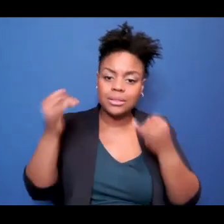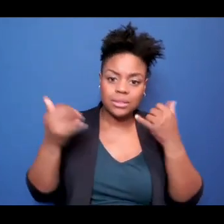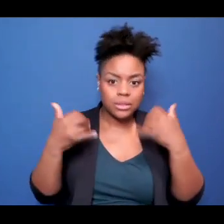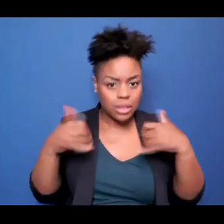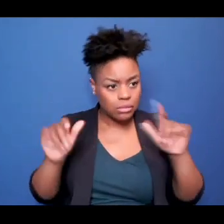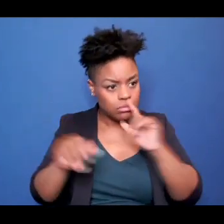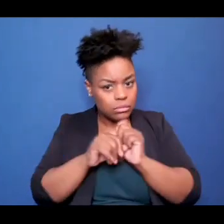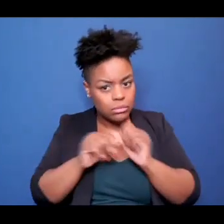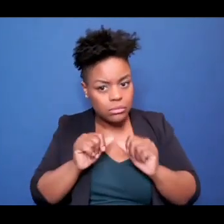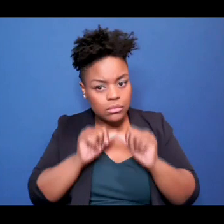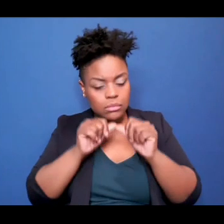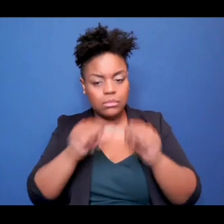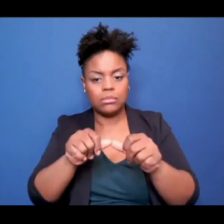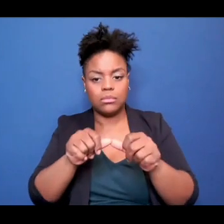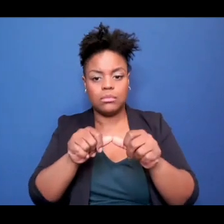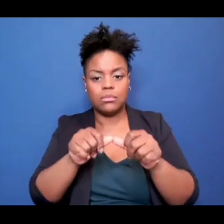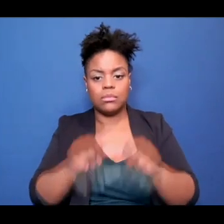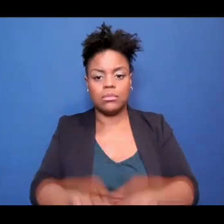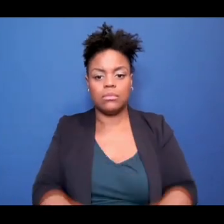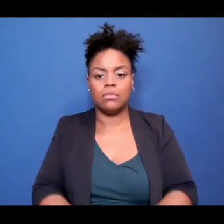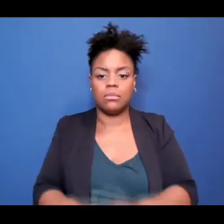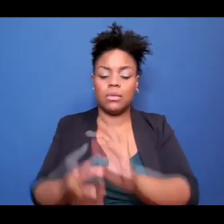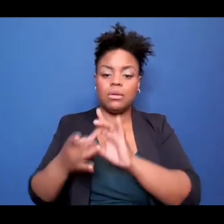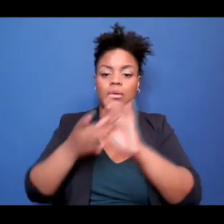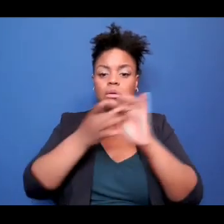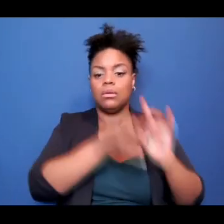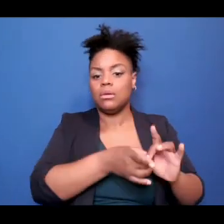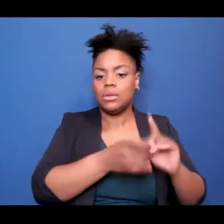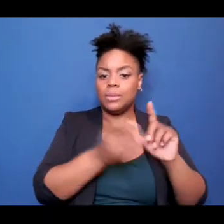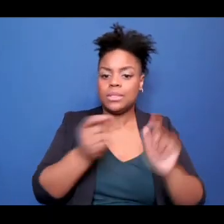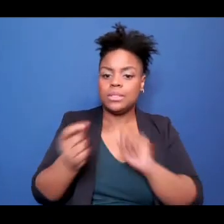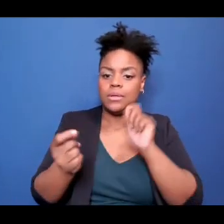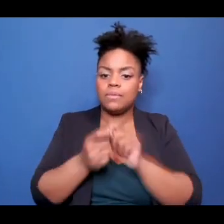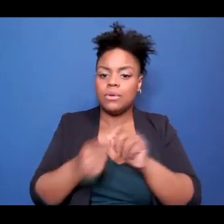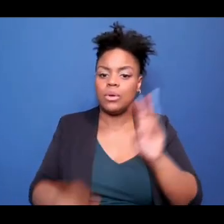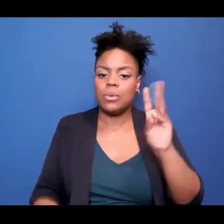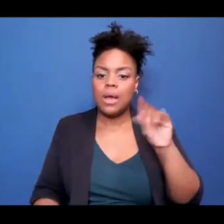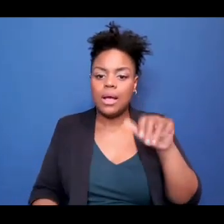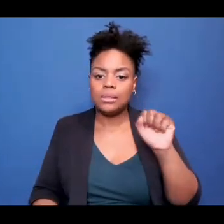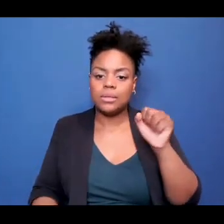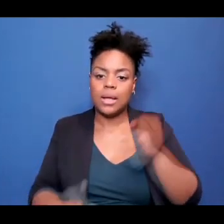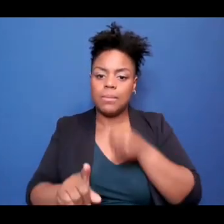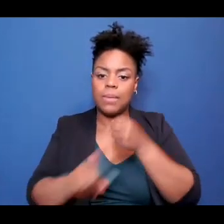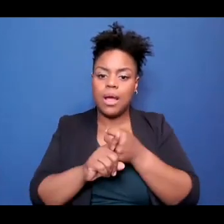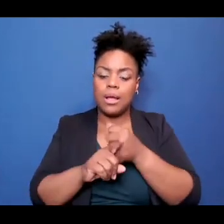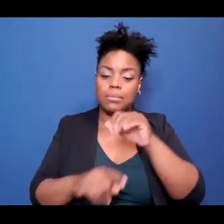TO BLACKNESS THAT CAN STILL CONTINUE TO OPERATE TODAY AND ARE MANIFEST IN THESE DIFFERENT KINDS OF UNIQUE AND SPECIFIC